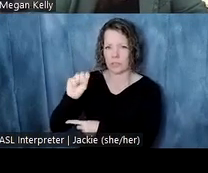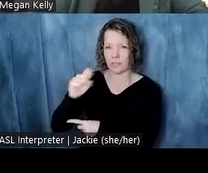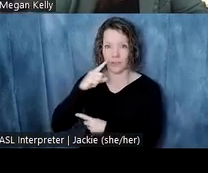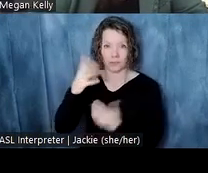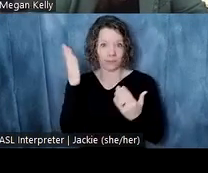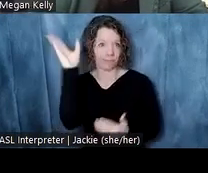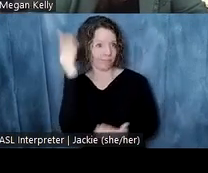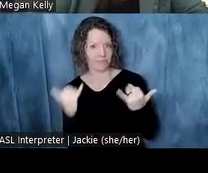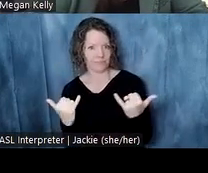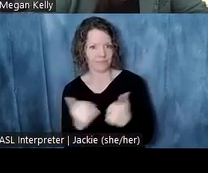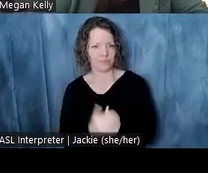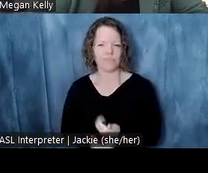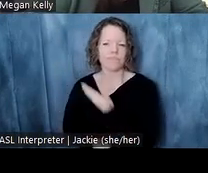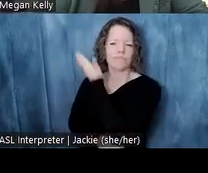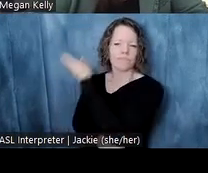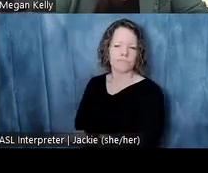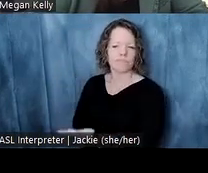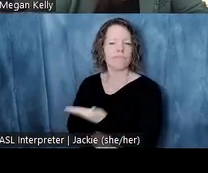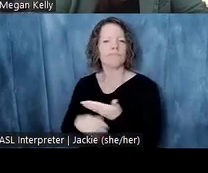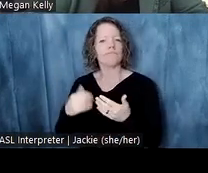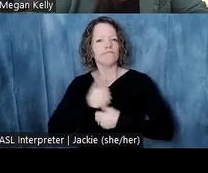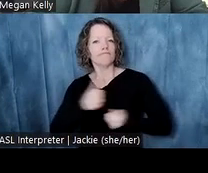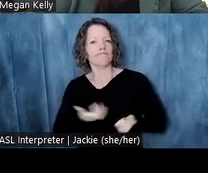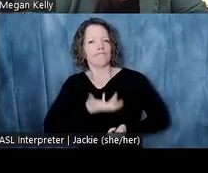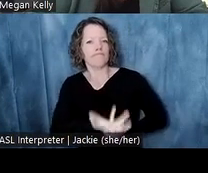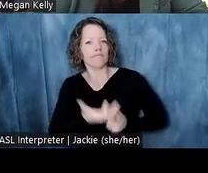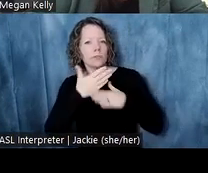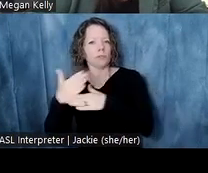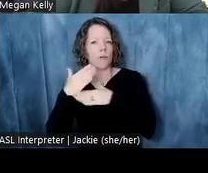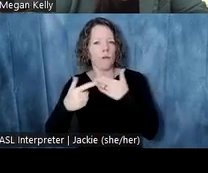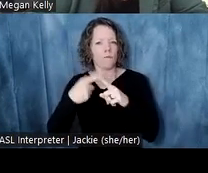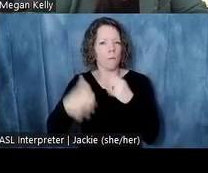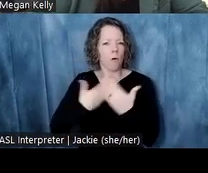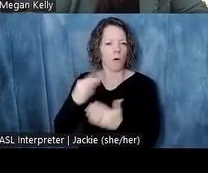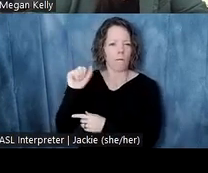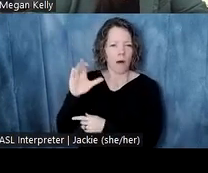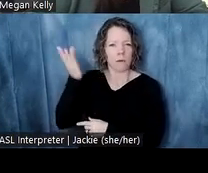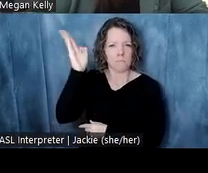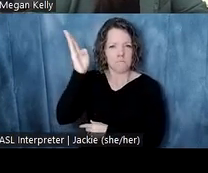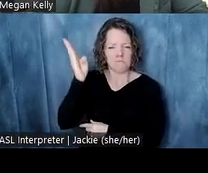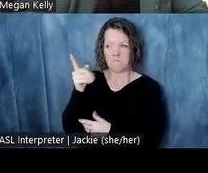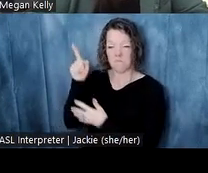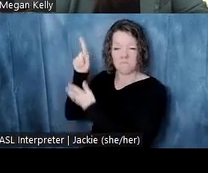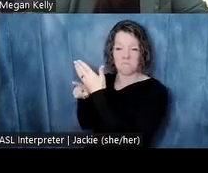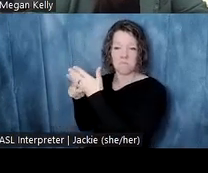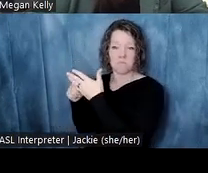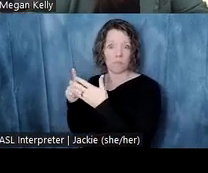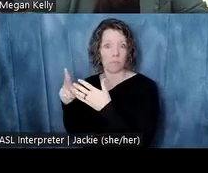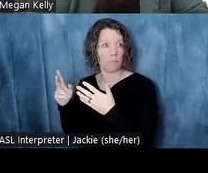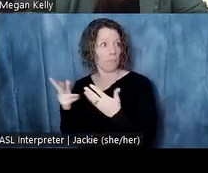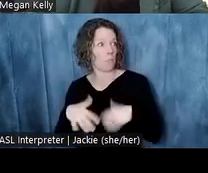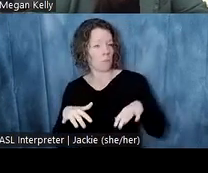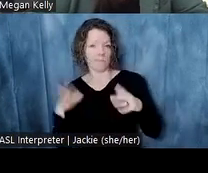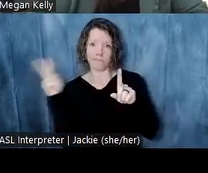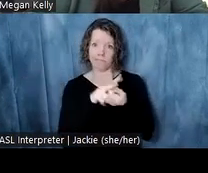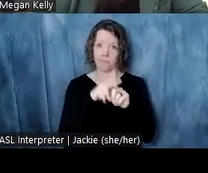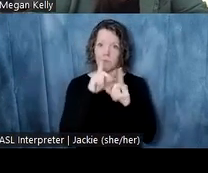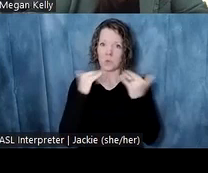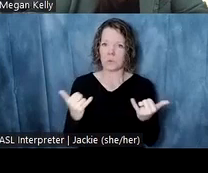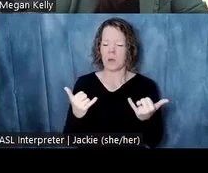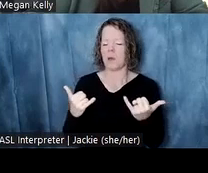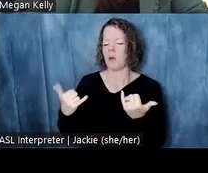here are disclosures. None of these will be related to anything that's covered today. We